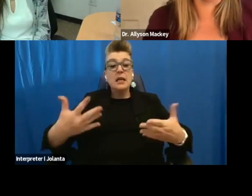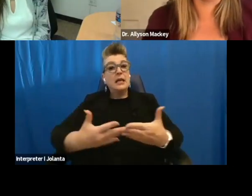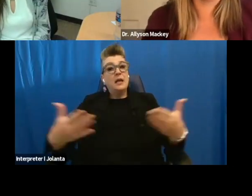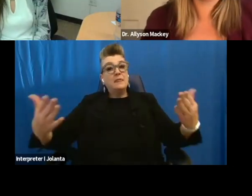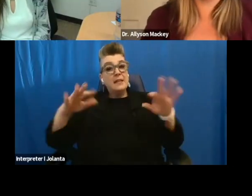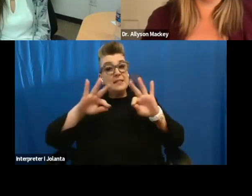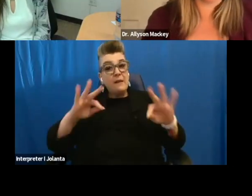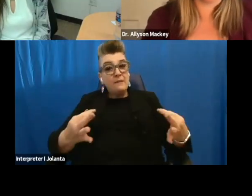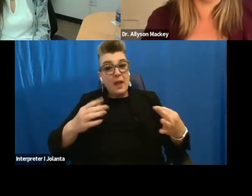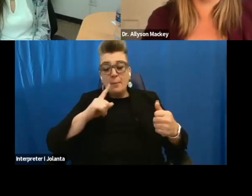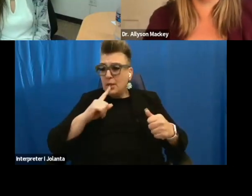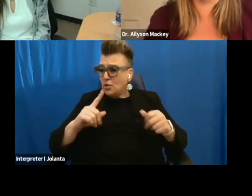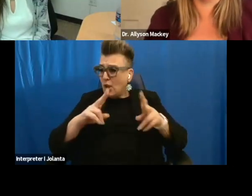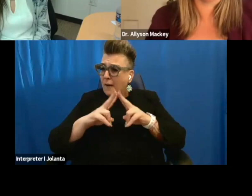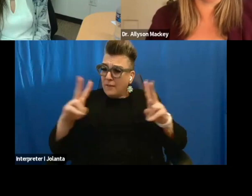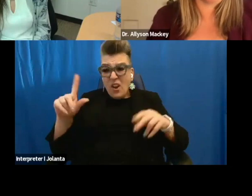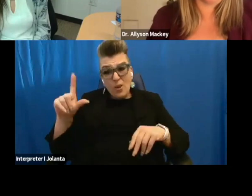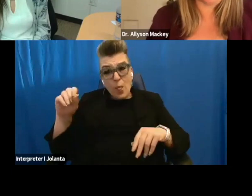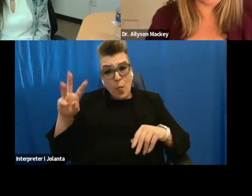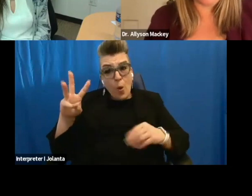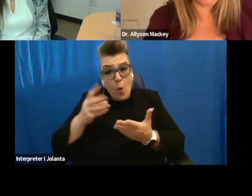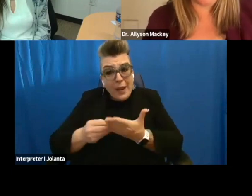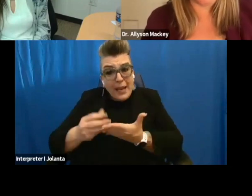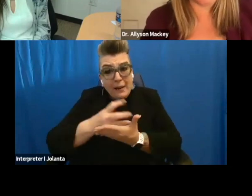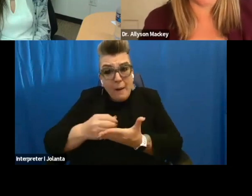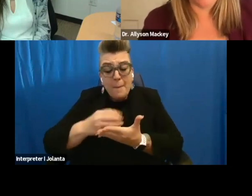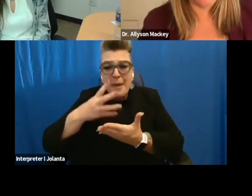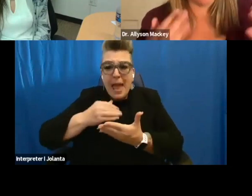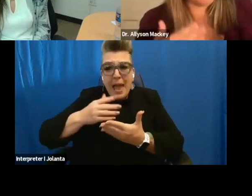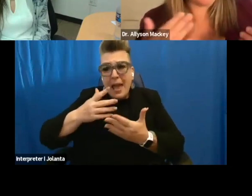um very low income we're sort of dealing with more instability there's sort of more